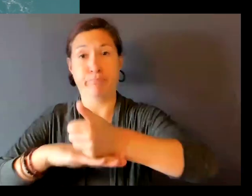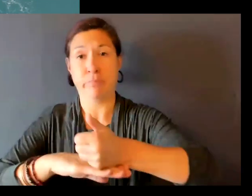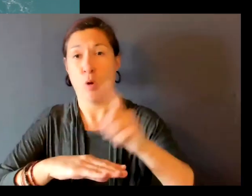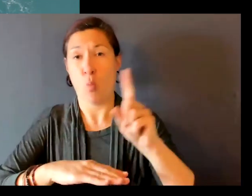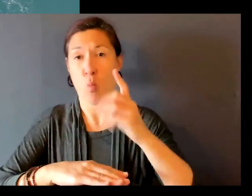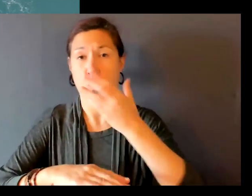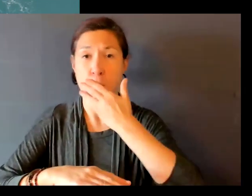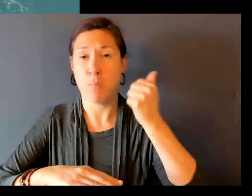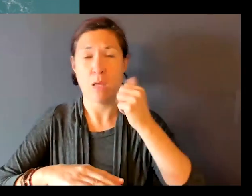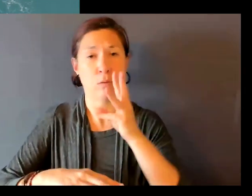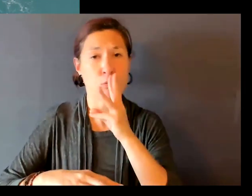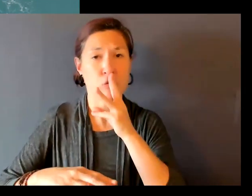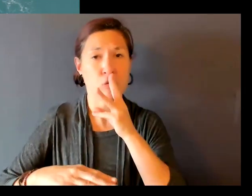: Can you hear me now?